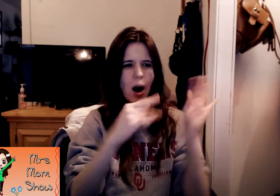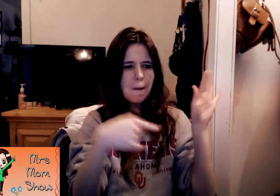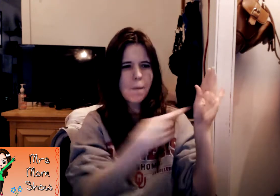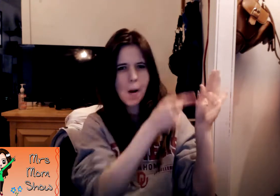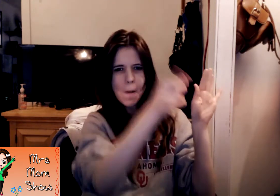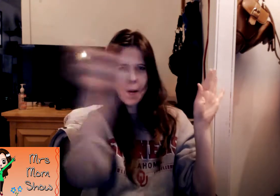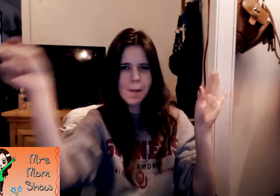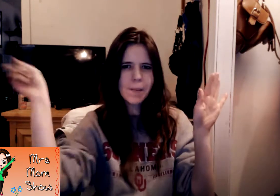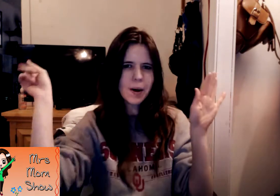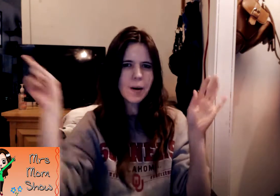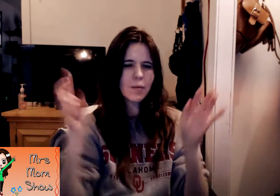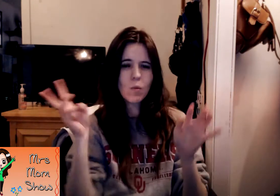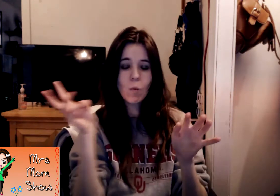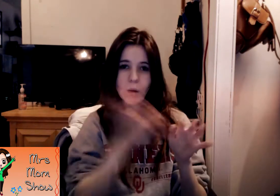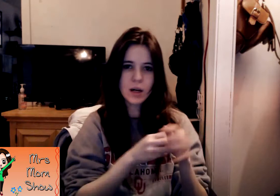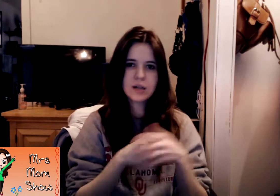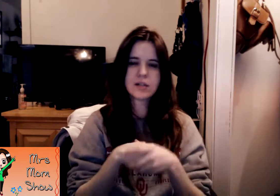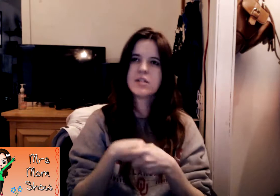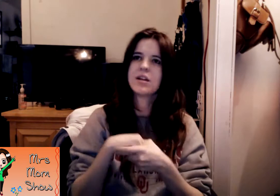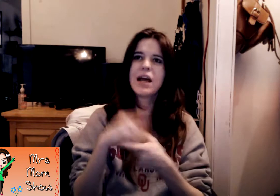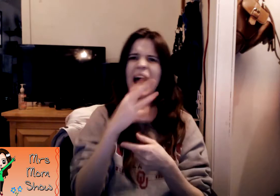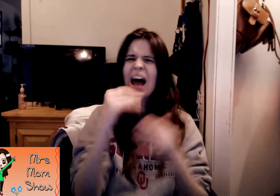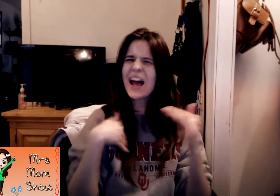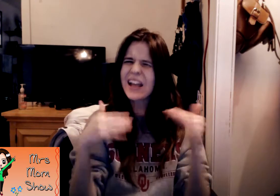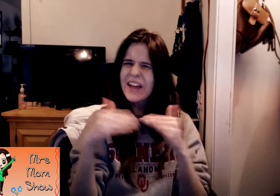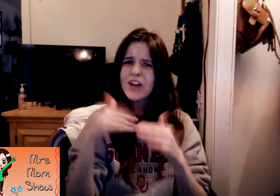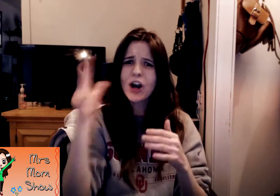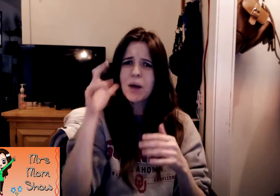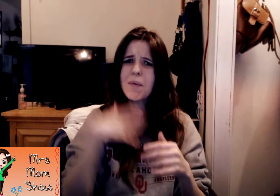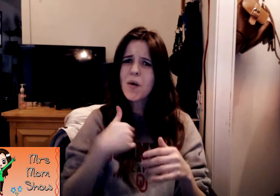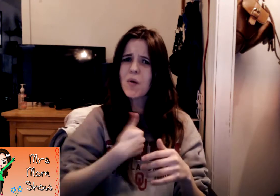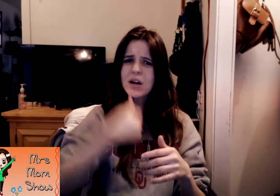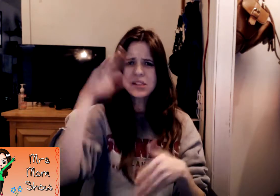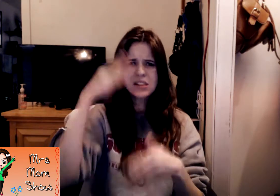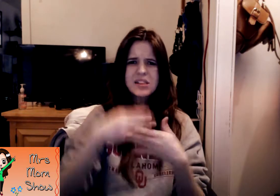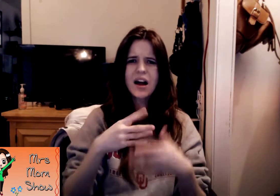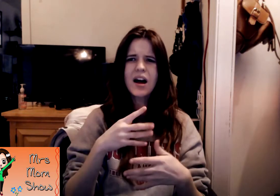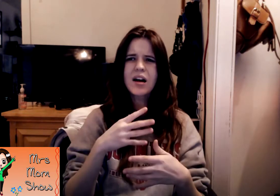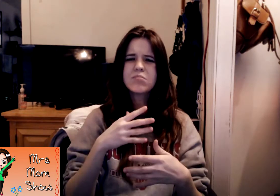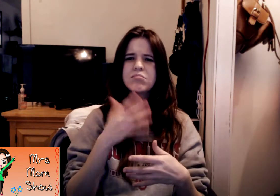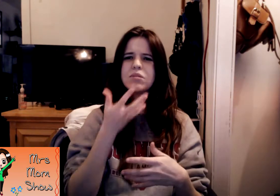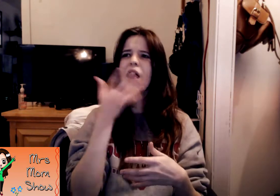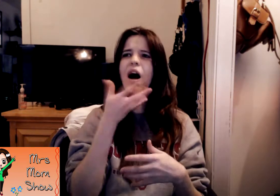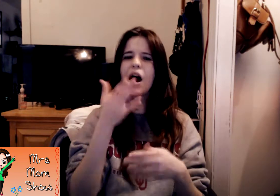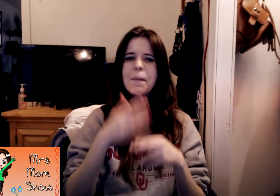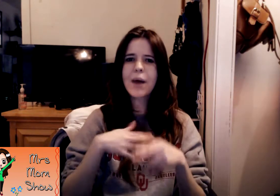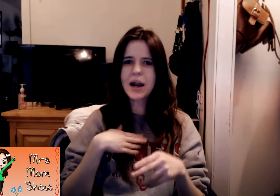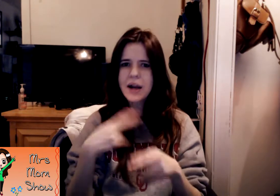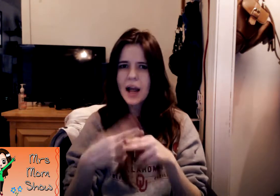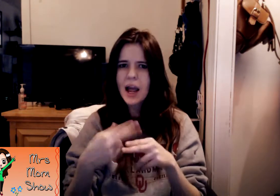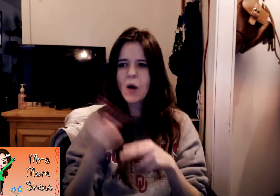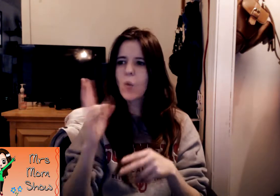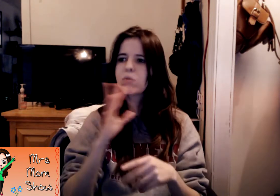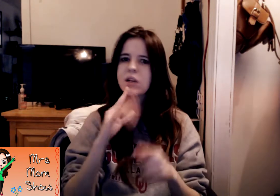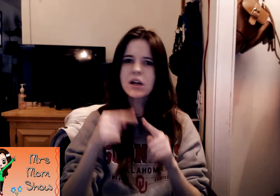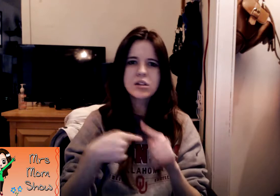The echoes hit the wall and bounce back. It's weird. And I can even hear my own son's voice when he's calling my name or when he talks to me.